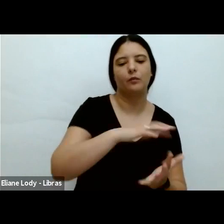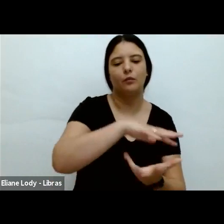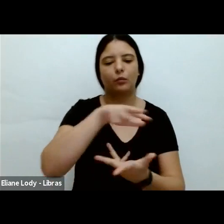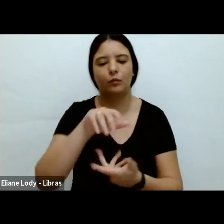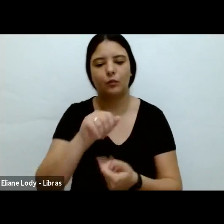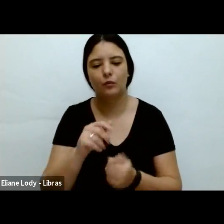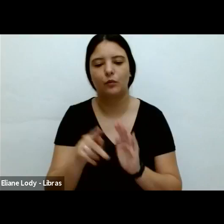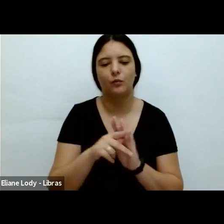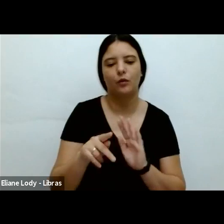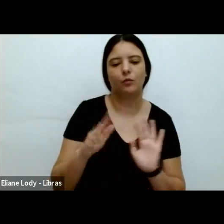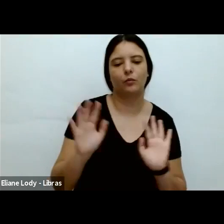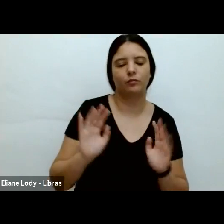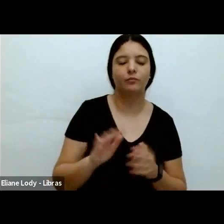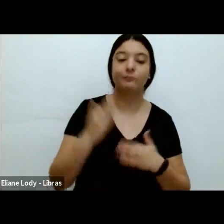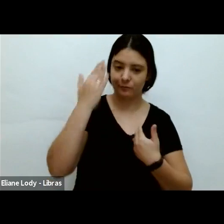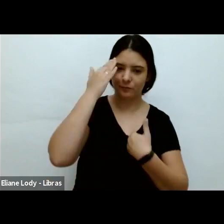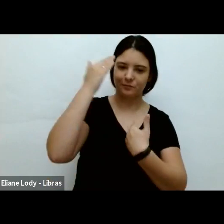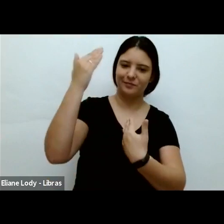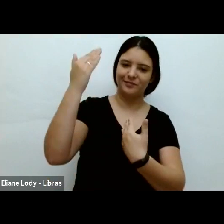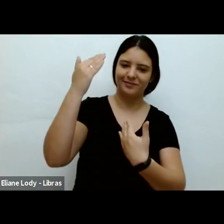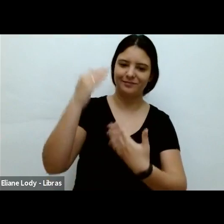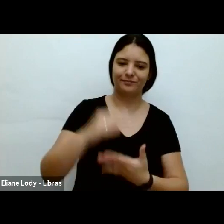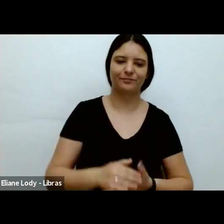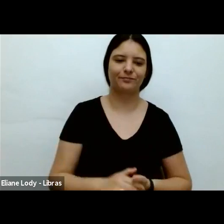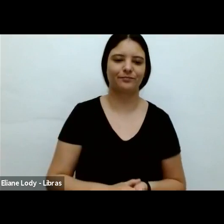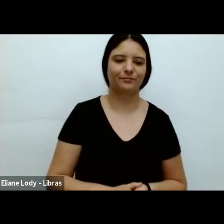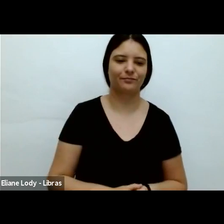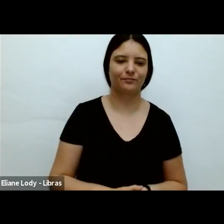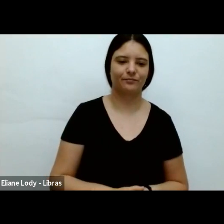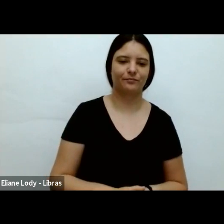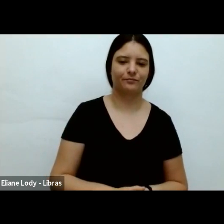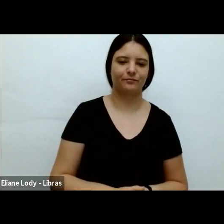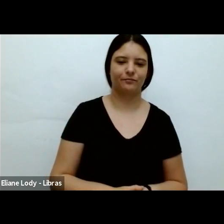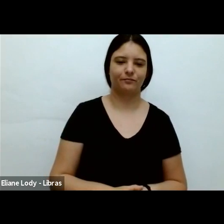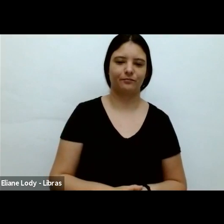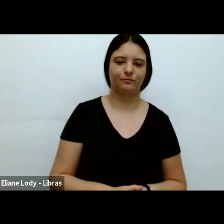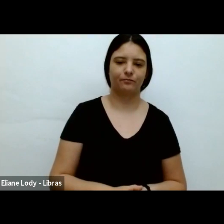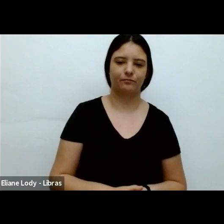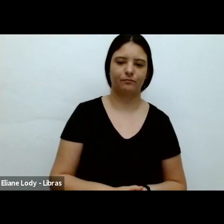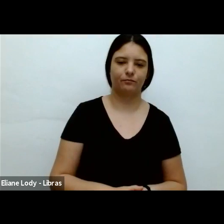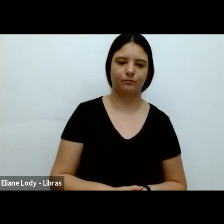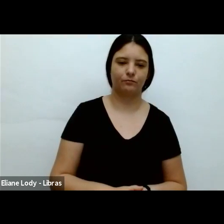oblems in here. Thank you.